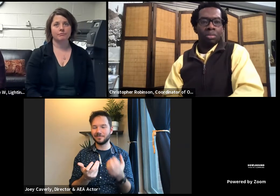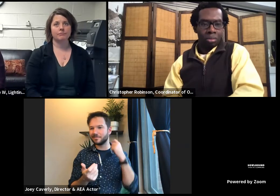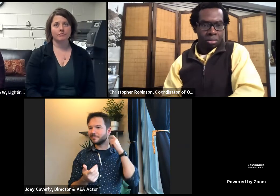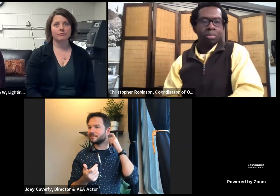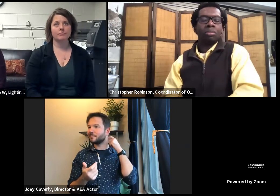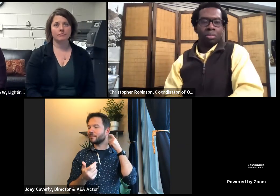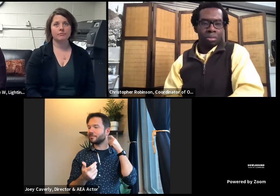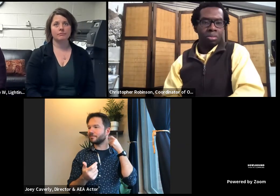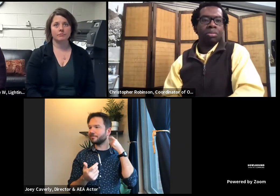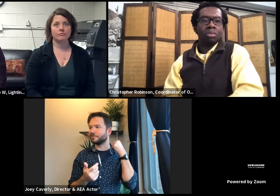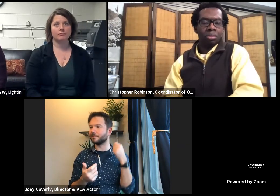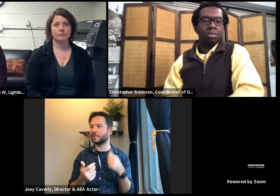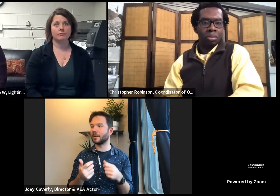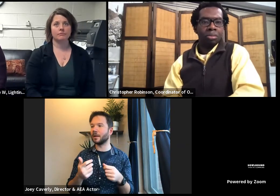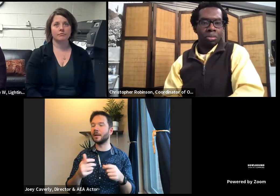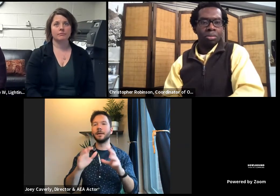So there's a fine line in the advocacy.